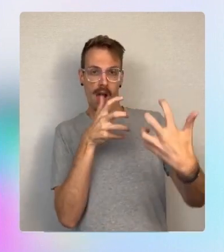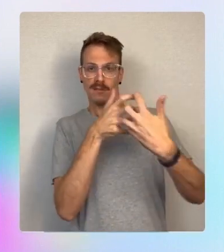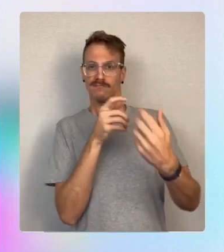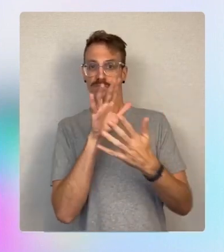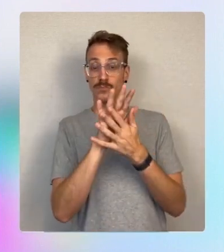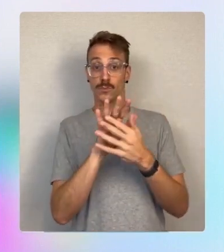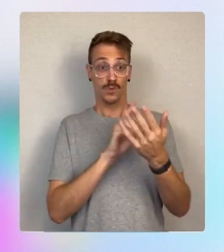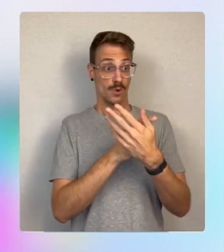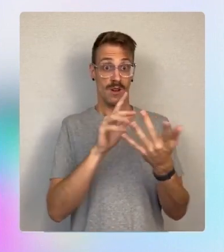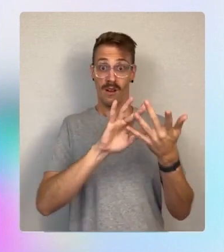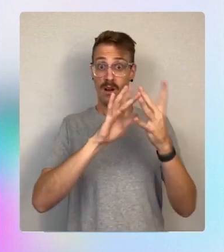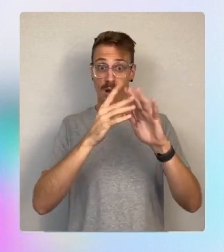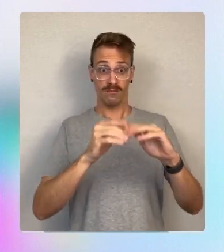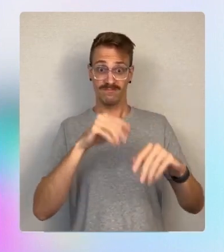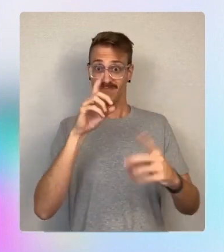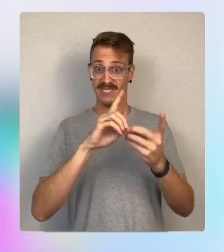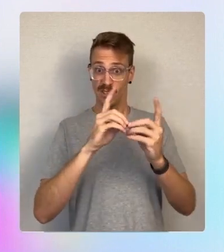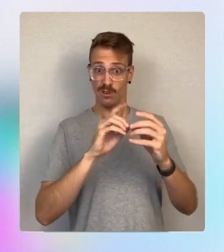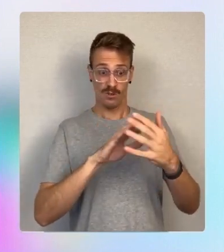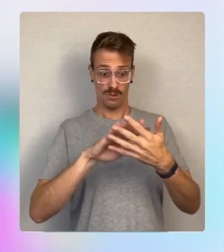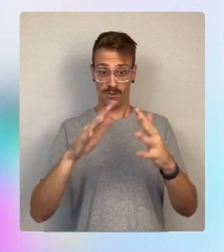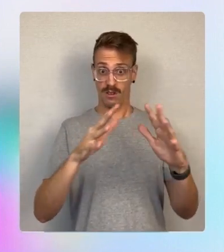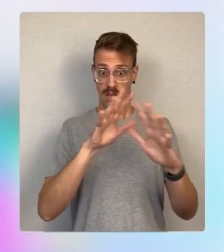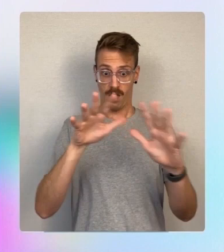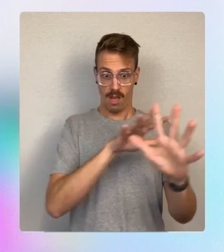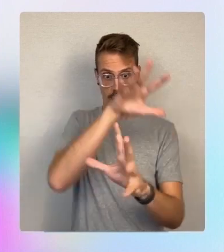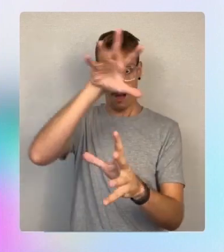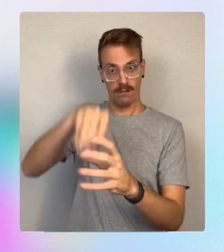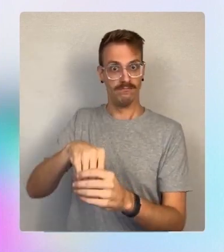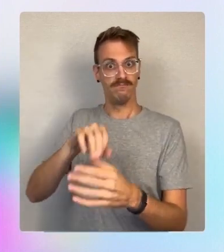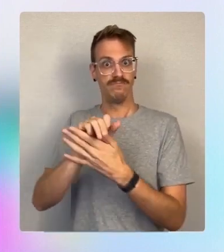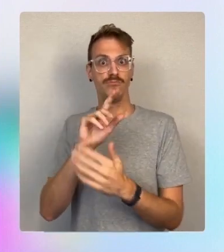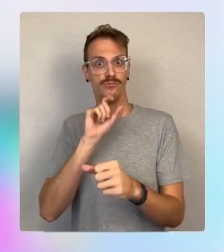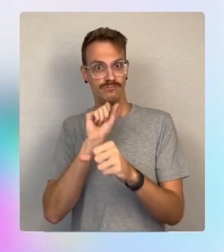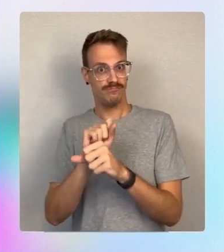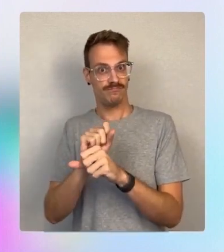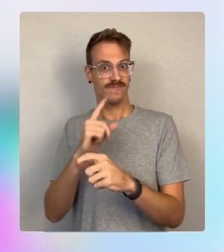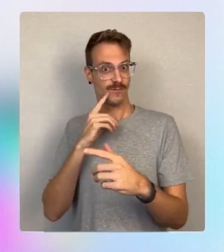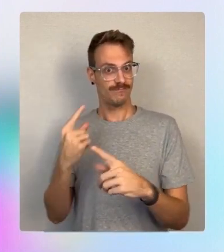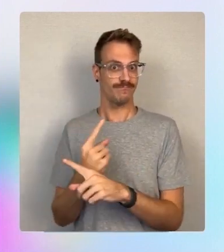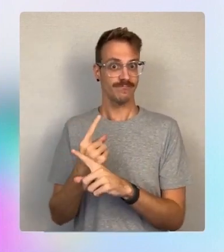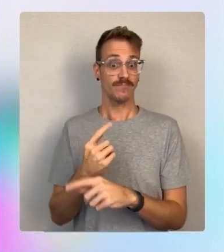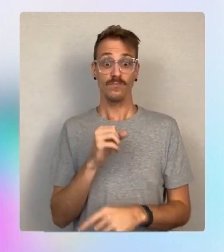to the physical room for ultimate immersion, or super-powering productivity